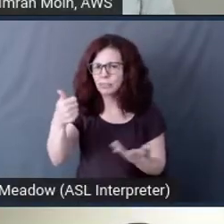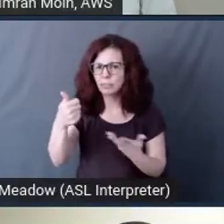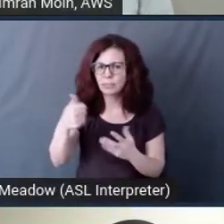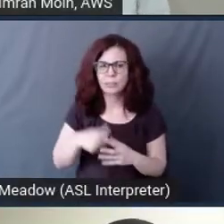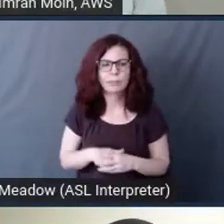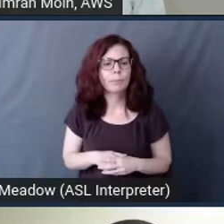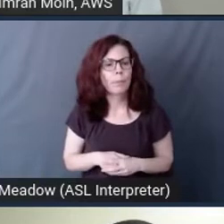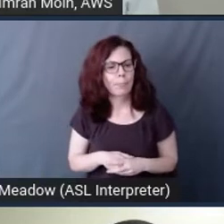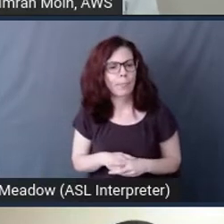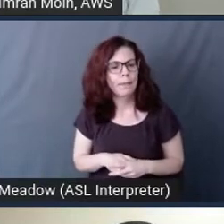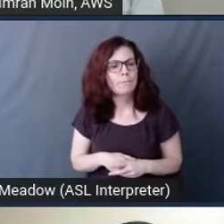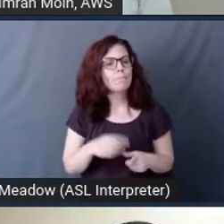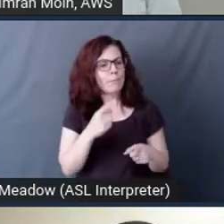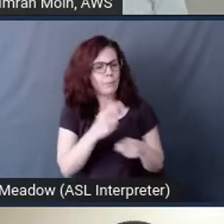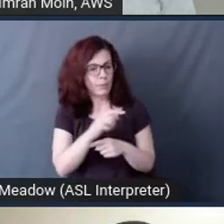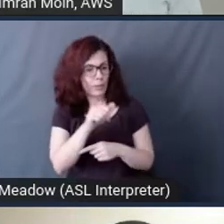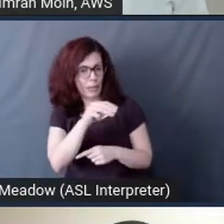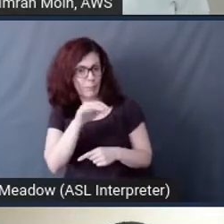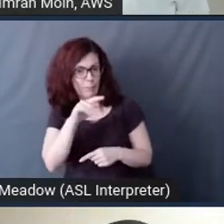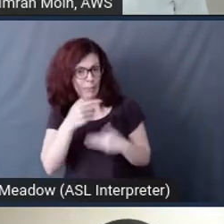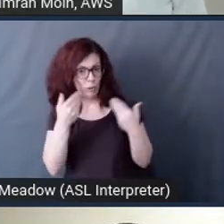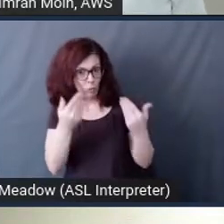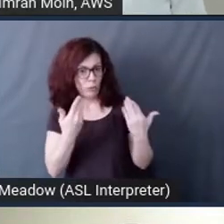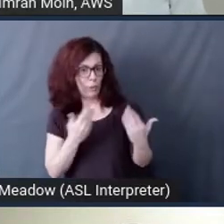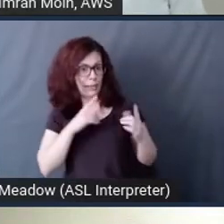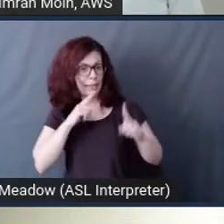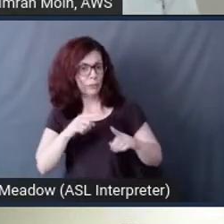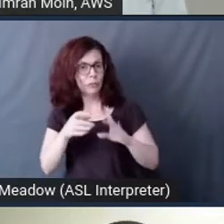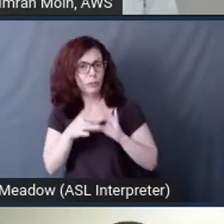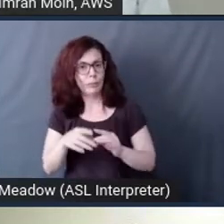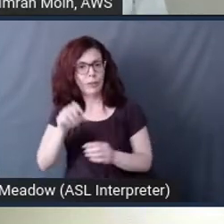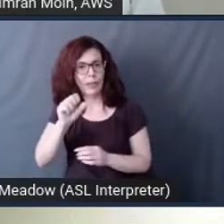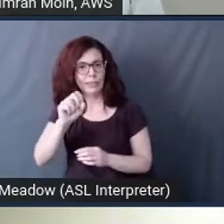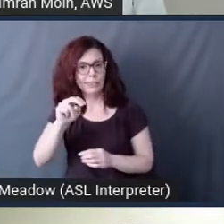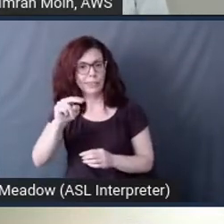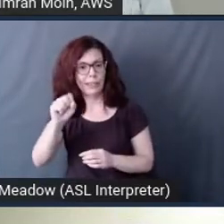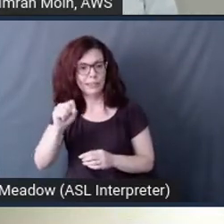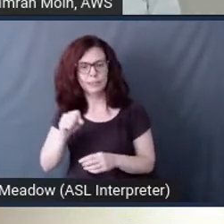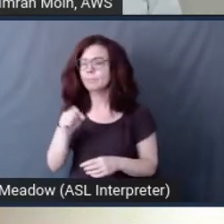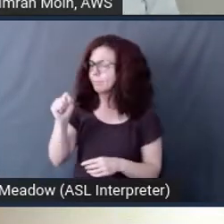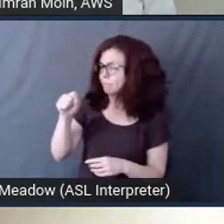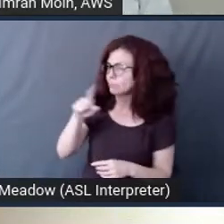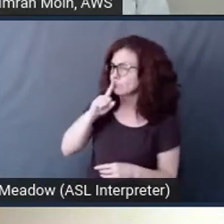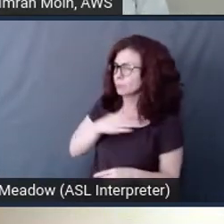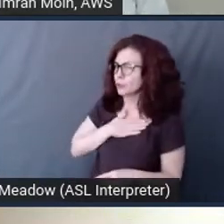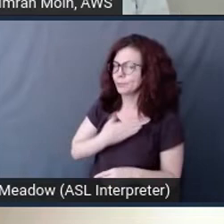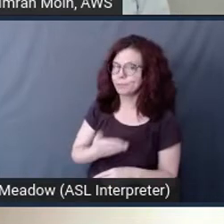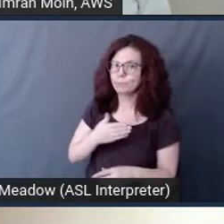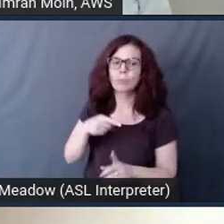Amit, actually, do you want to answer the question around SNS? Yeah, sure, I can do that one. So especially for this case,